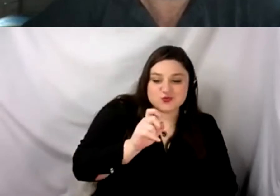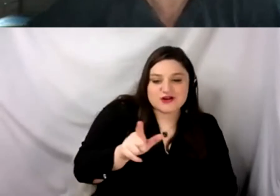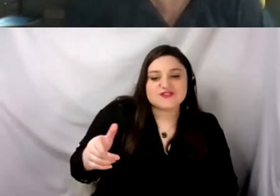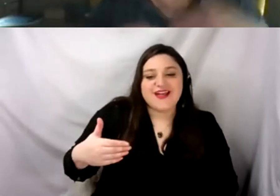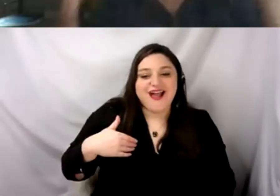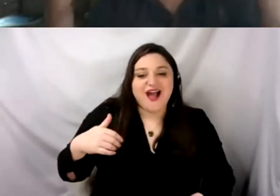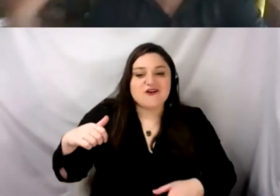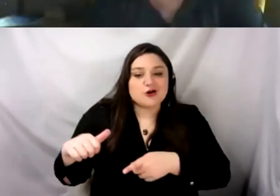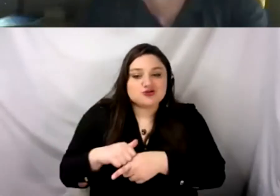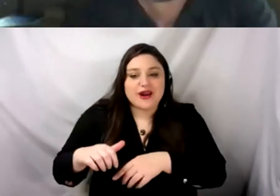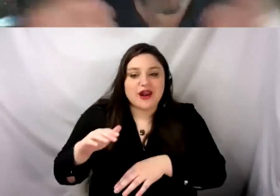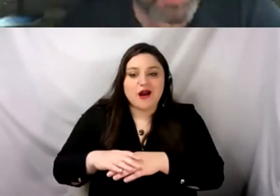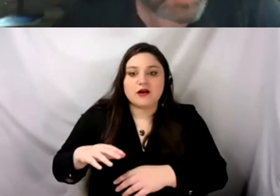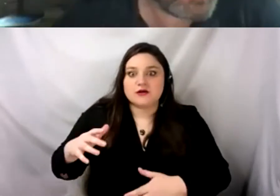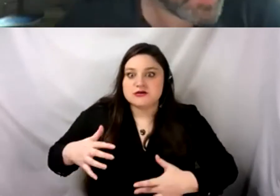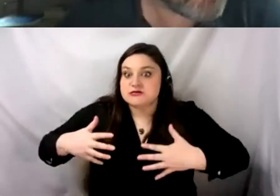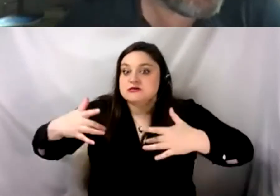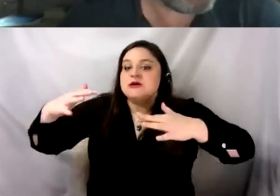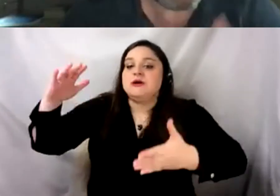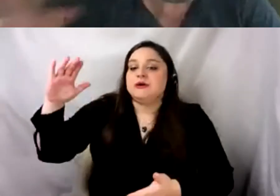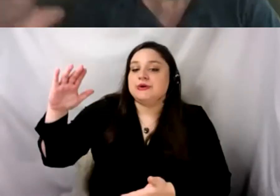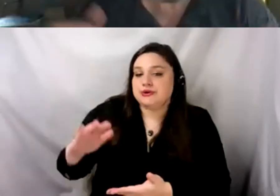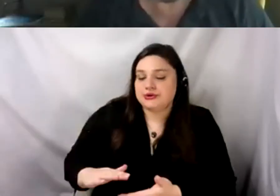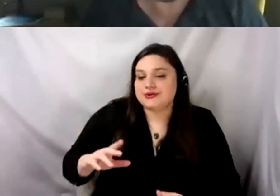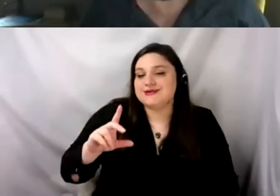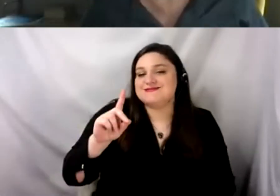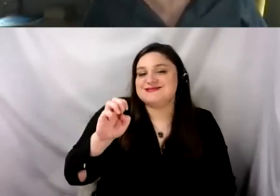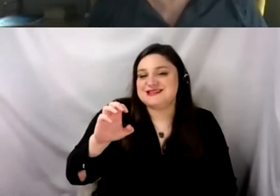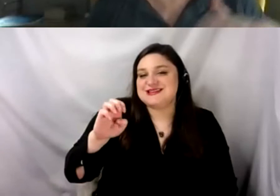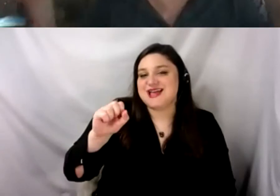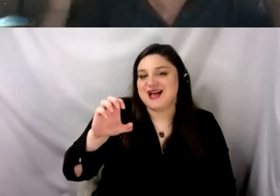You're in a situation and how you keep the situation